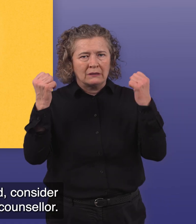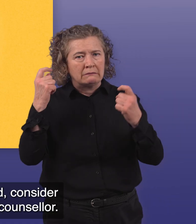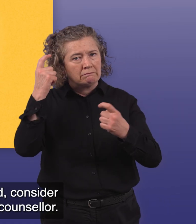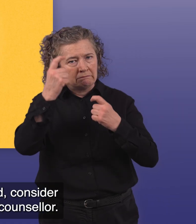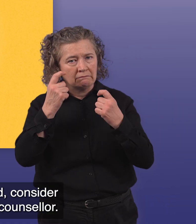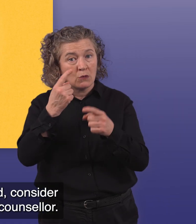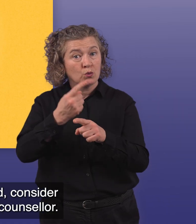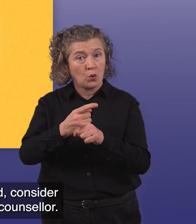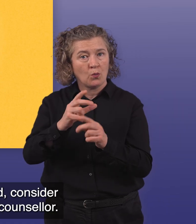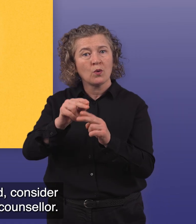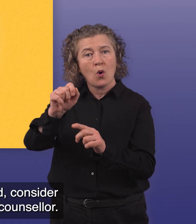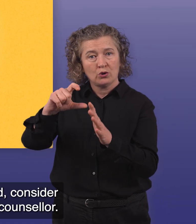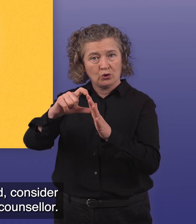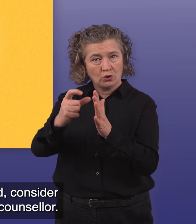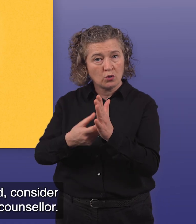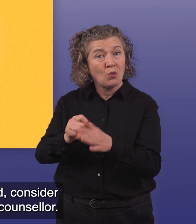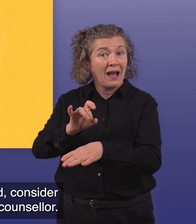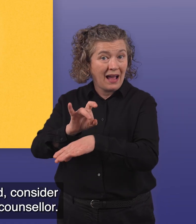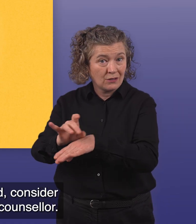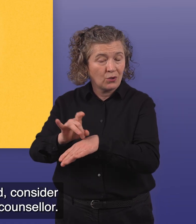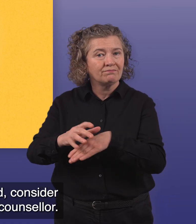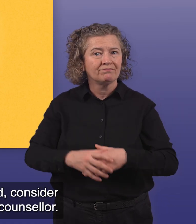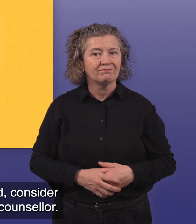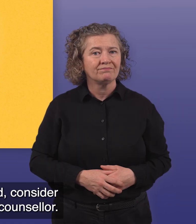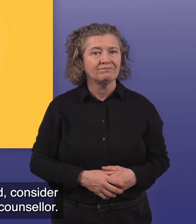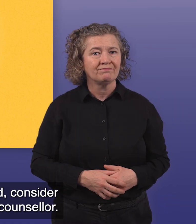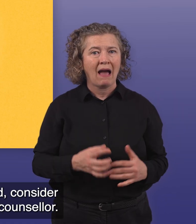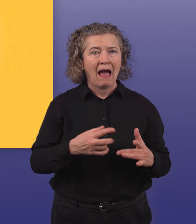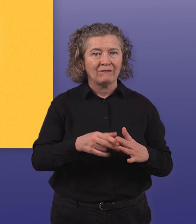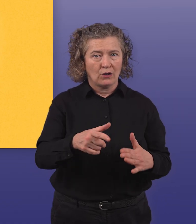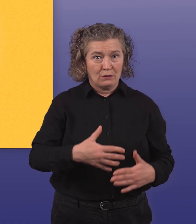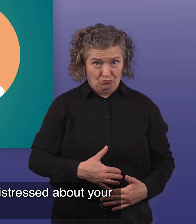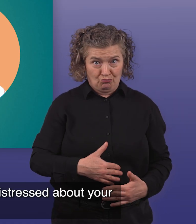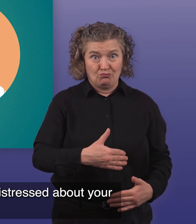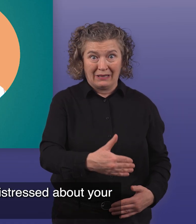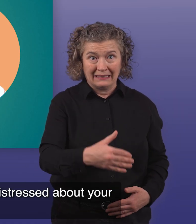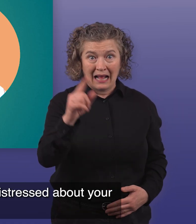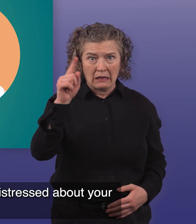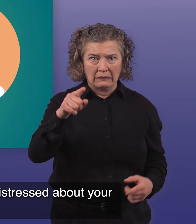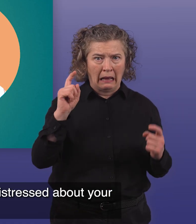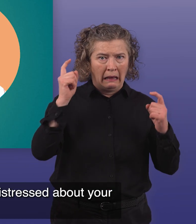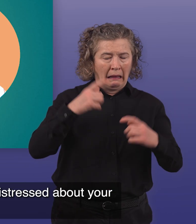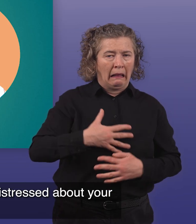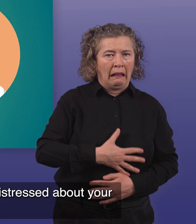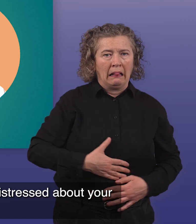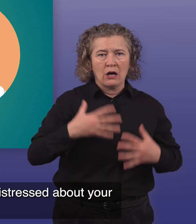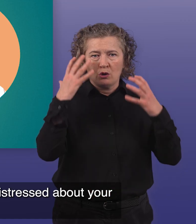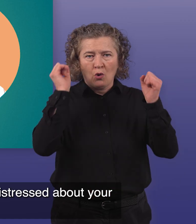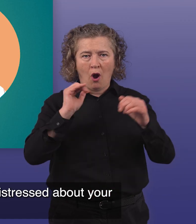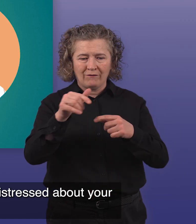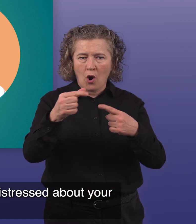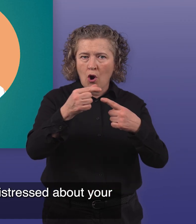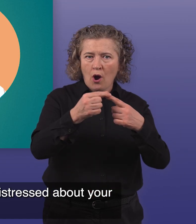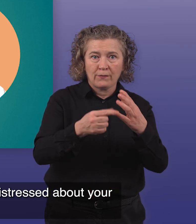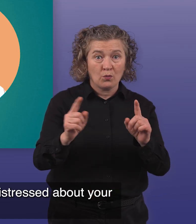If you are feeling distressed, consider speaking to your doctor or counsellor. If you are pregnant and are feeling distressed about your options,